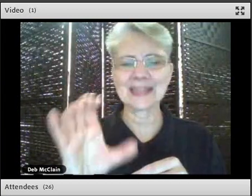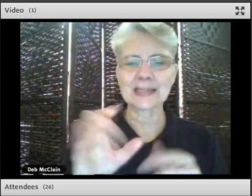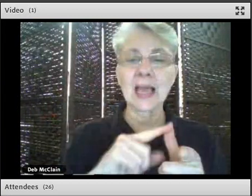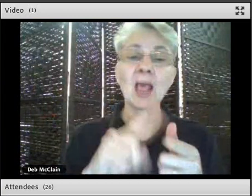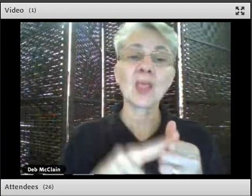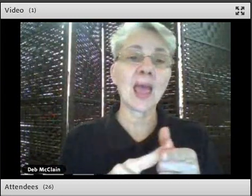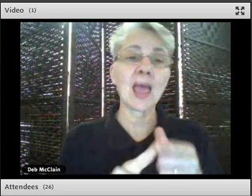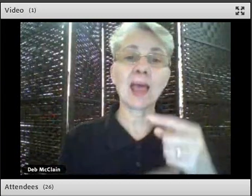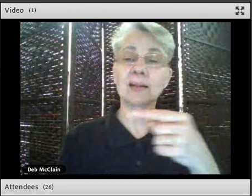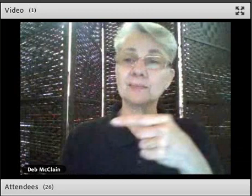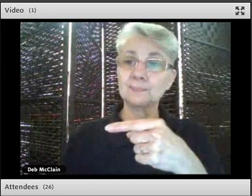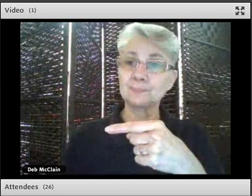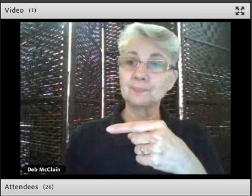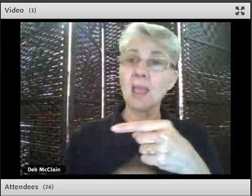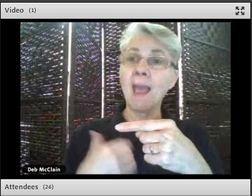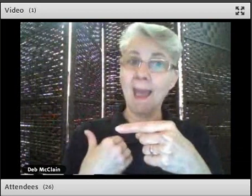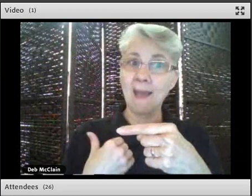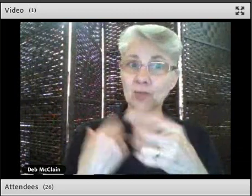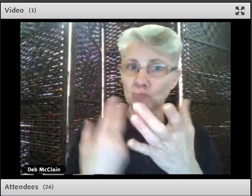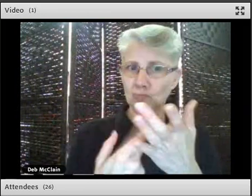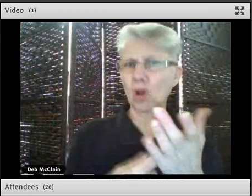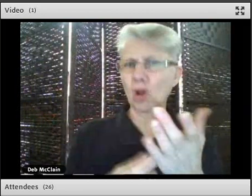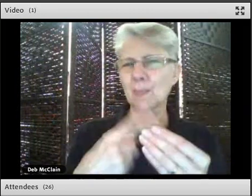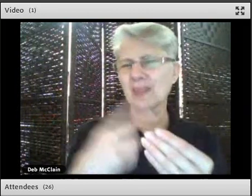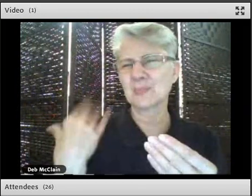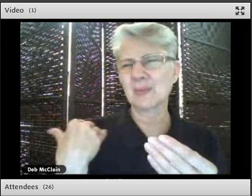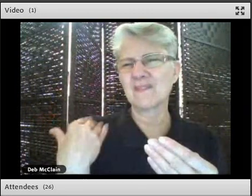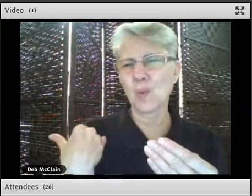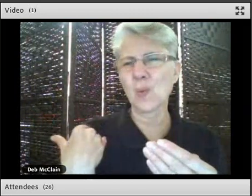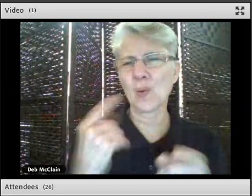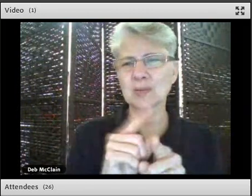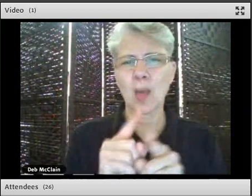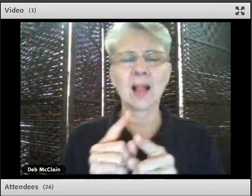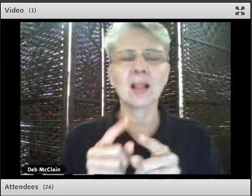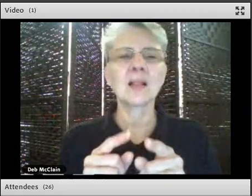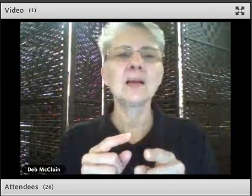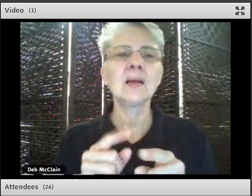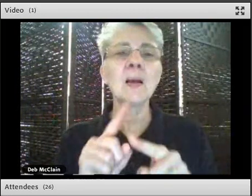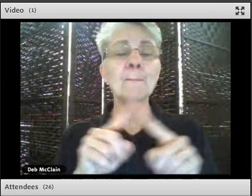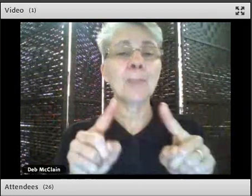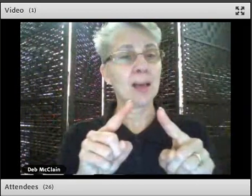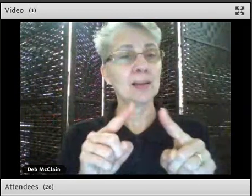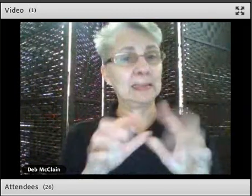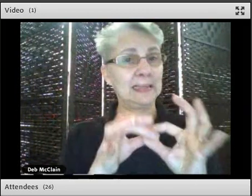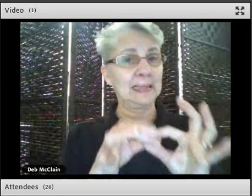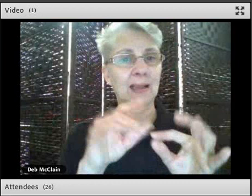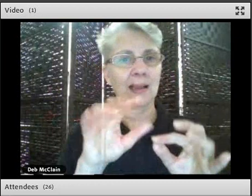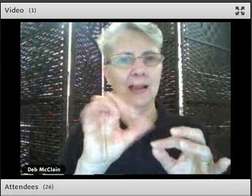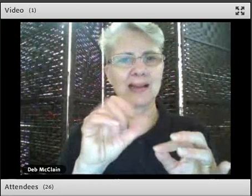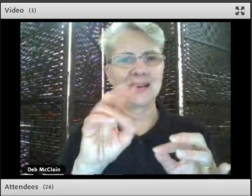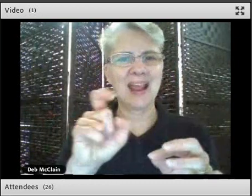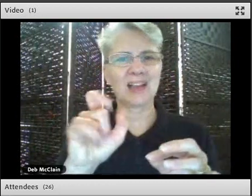But in Connexion client, there's that lovely macro that will add these 33X fields for you.